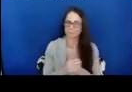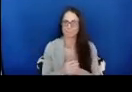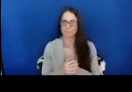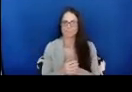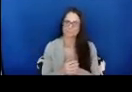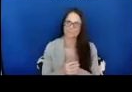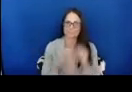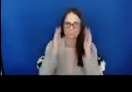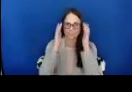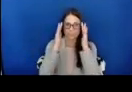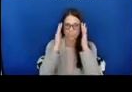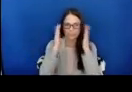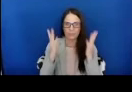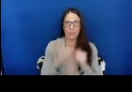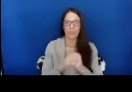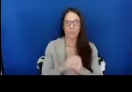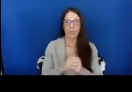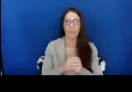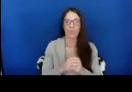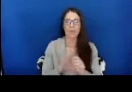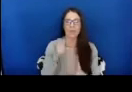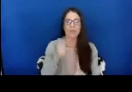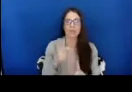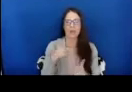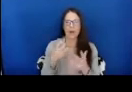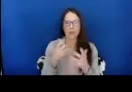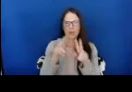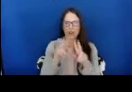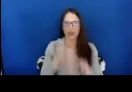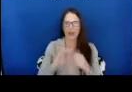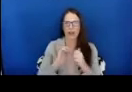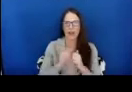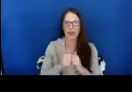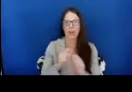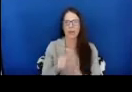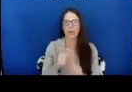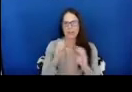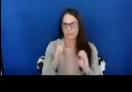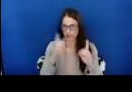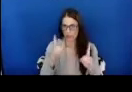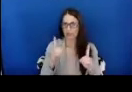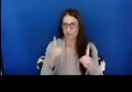16:17:16 So in particular, I want to look at how special education for disabled students